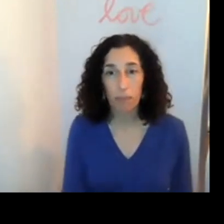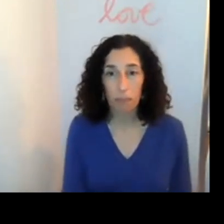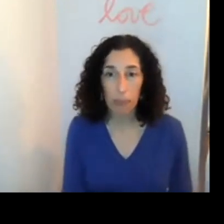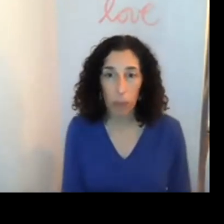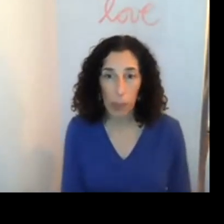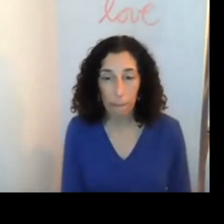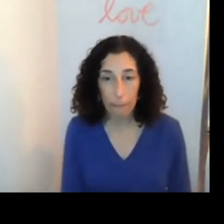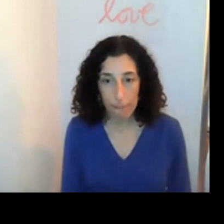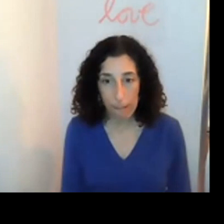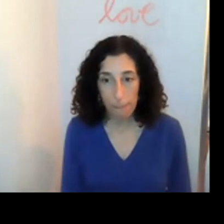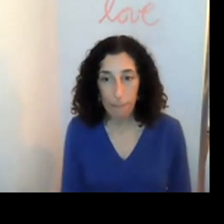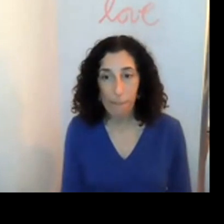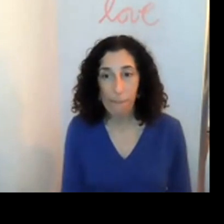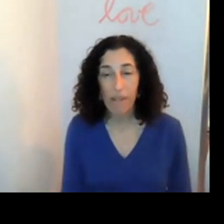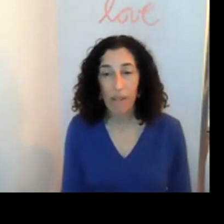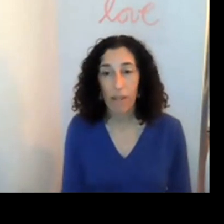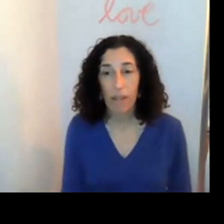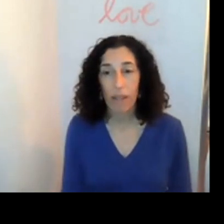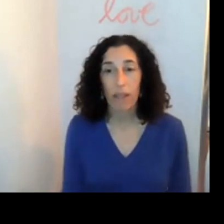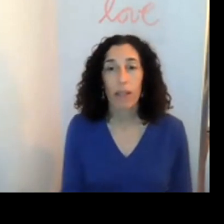Uh‑huh. Thanks, Calvin. Yeah I think the language that people use in relation to